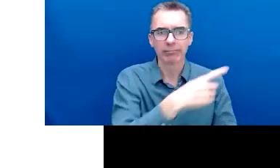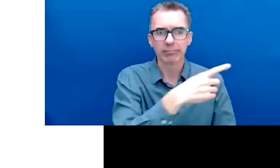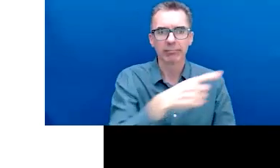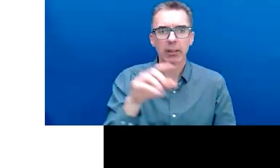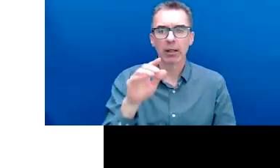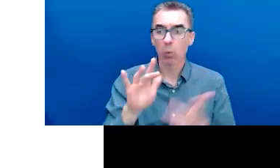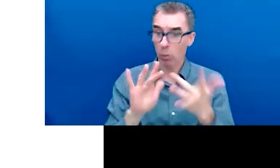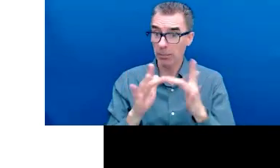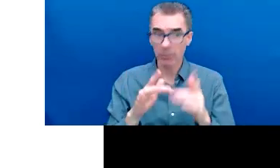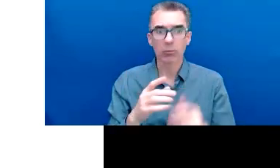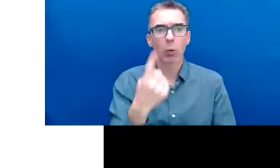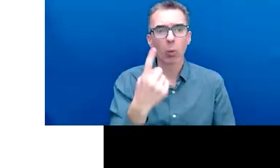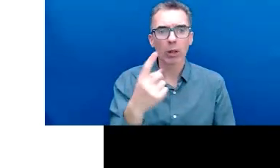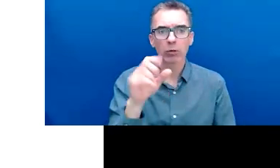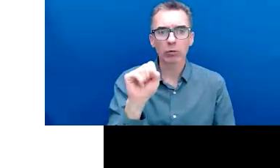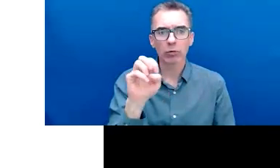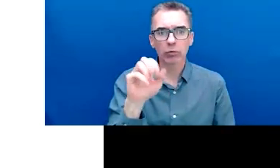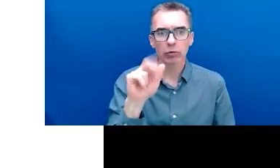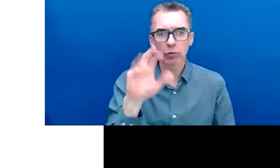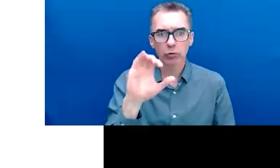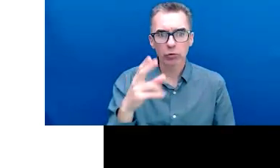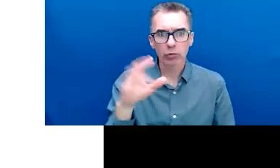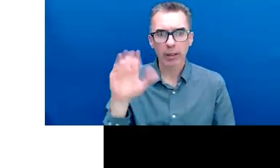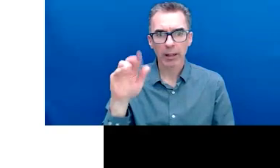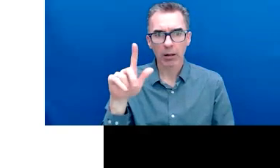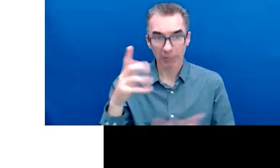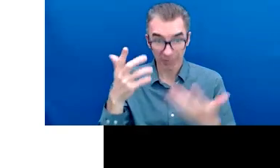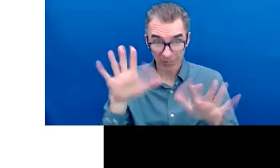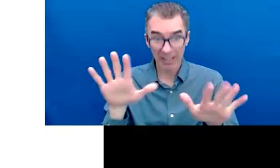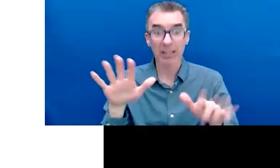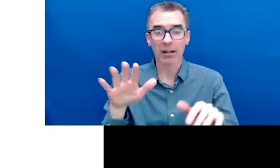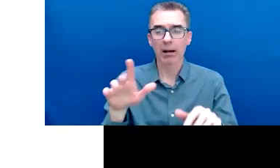Then once you're in there, you can use the filters on the left hand side.